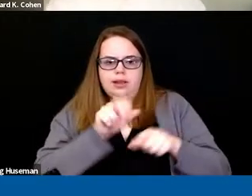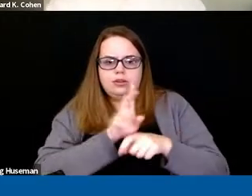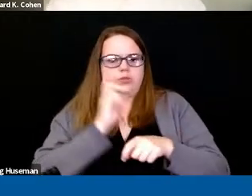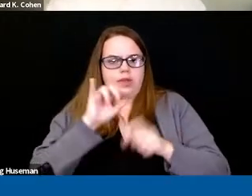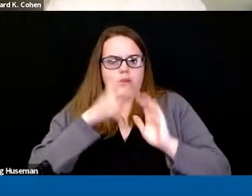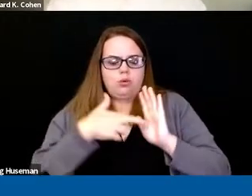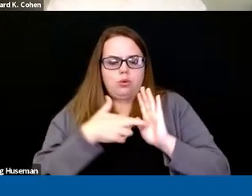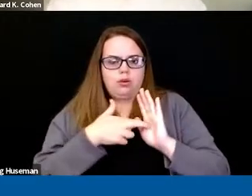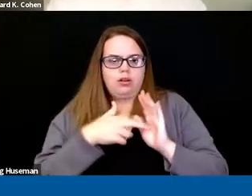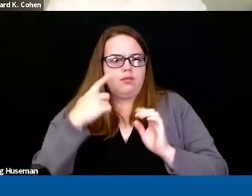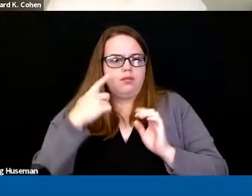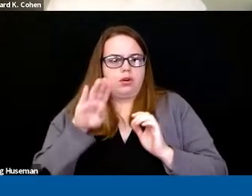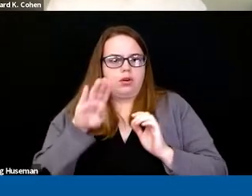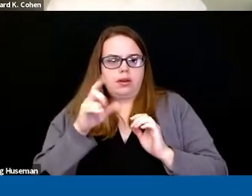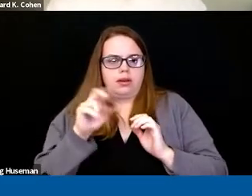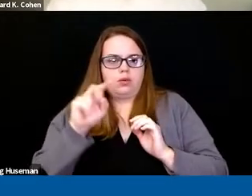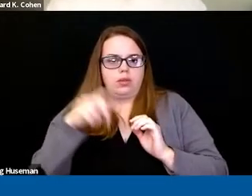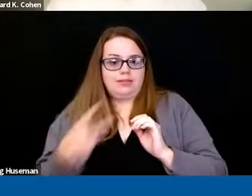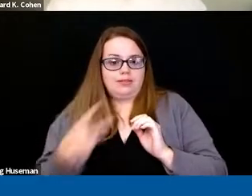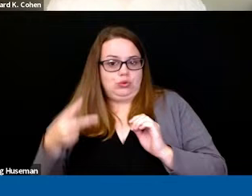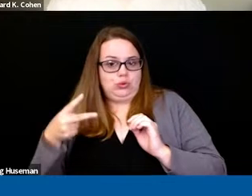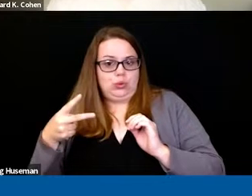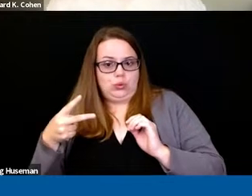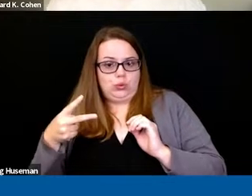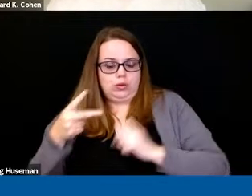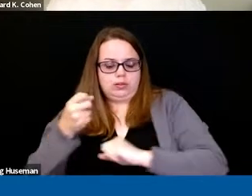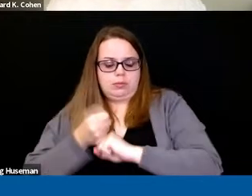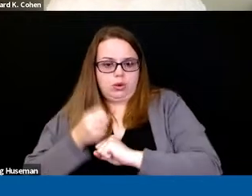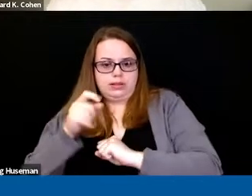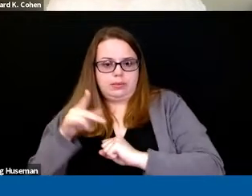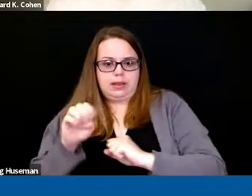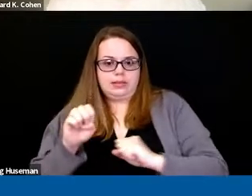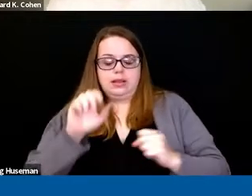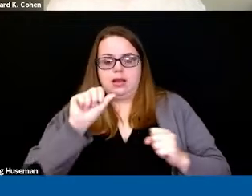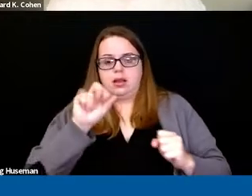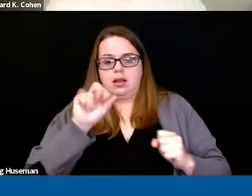For button, there are only two explicitly supported states; that's aria-expanded and aria-pressed.